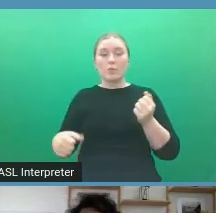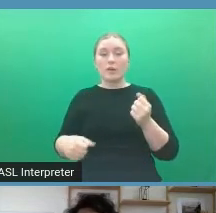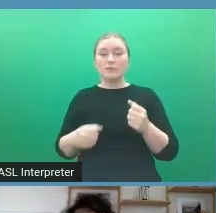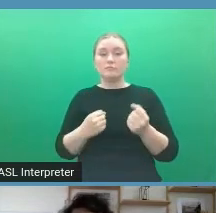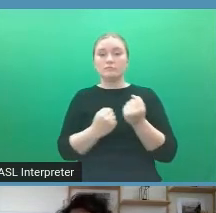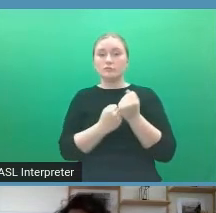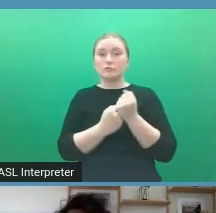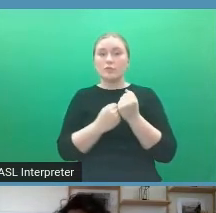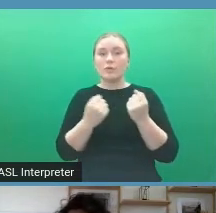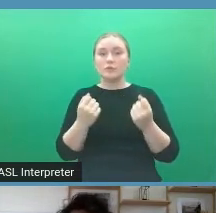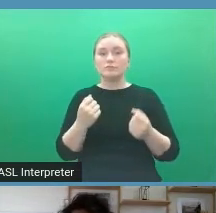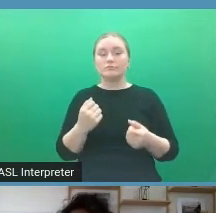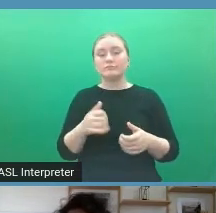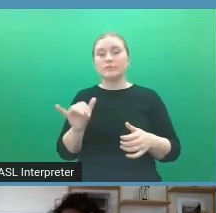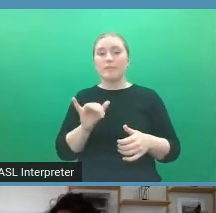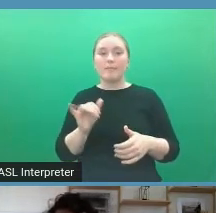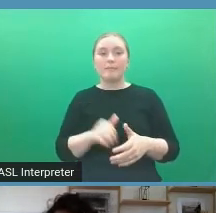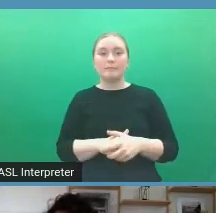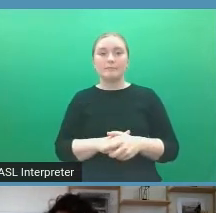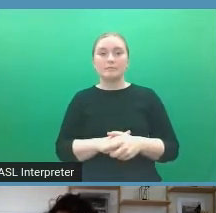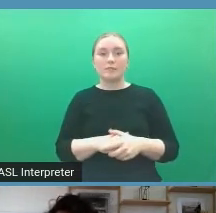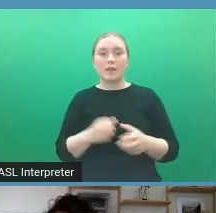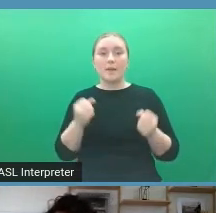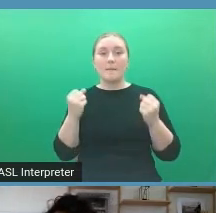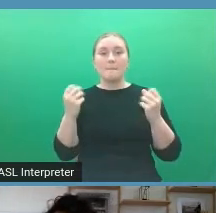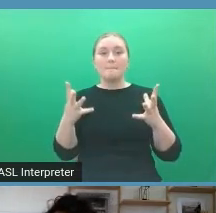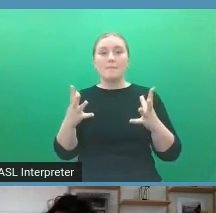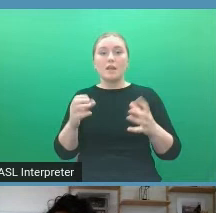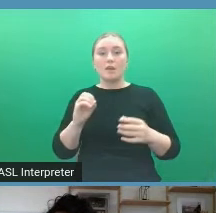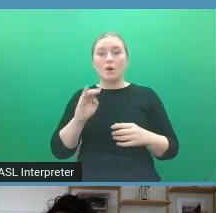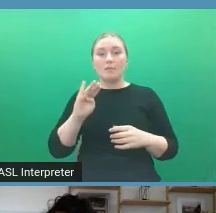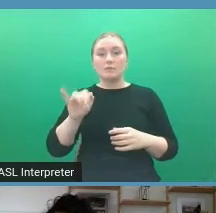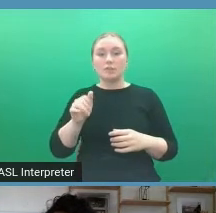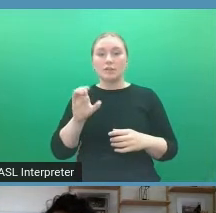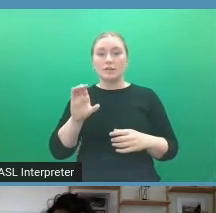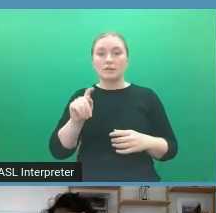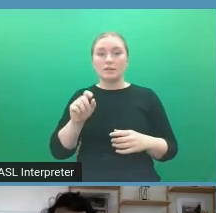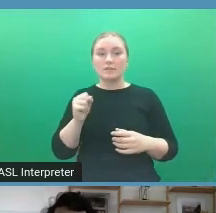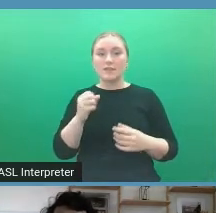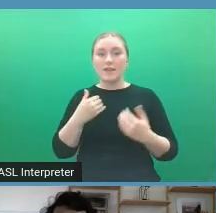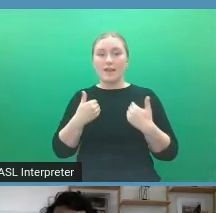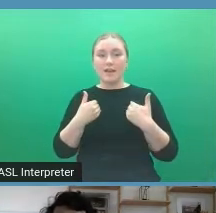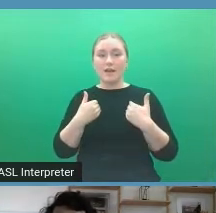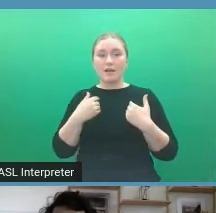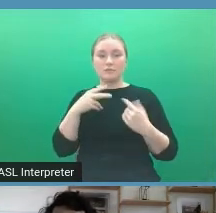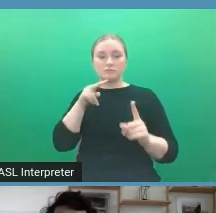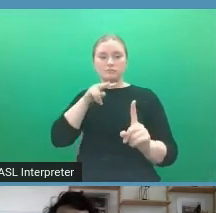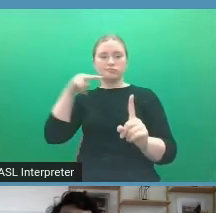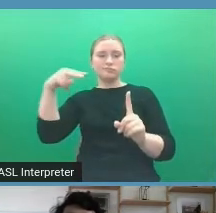often a lot of glare that can be really disruptive for a lot of different visitors who are trying to